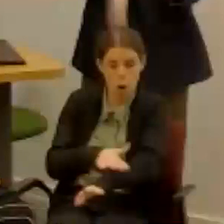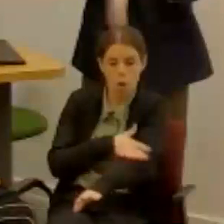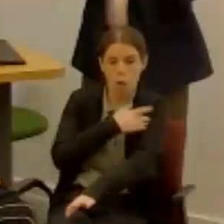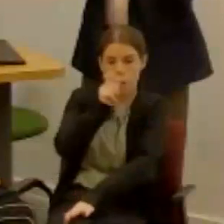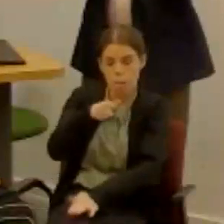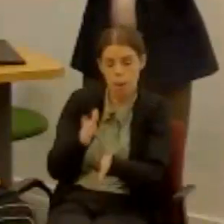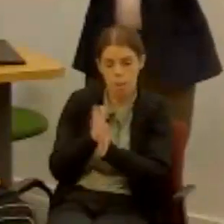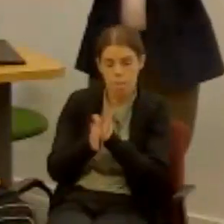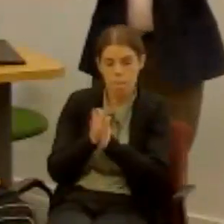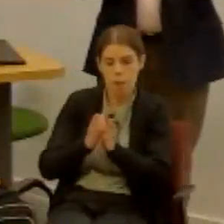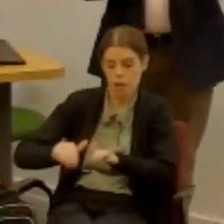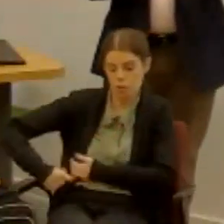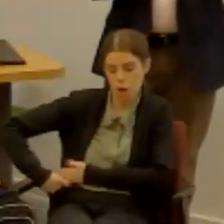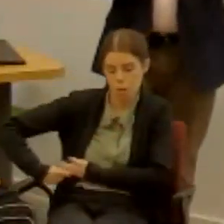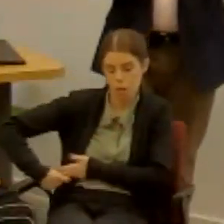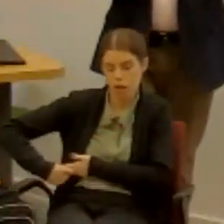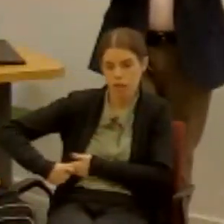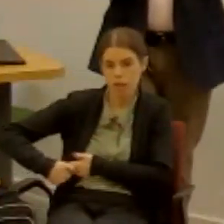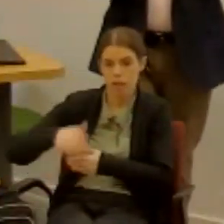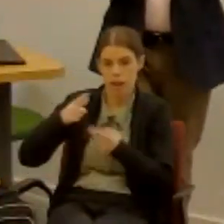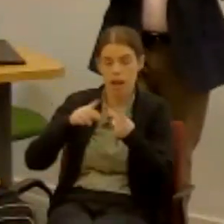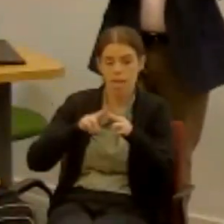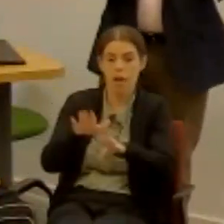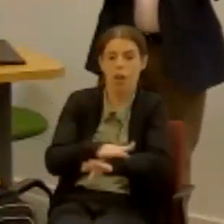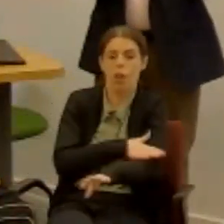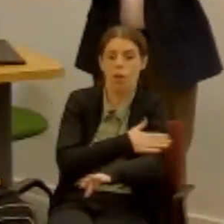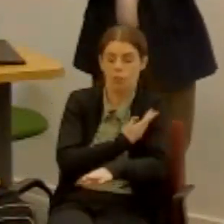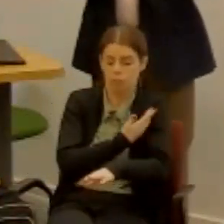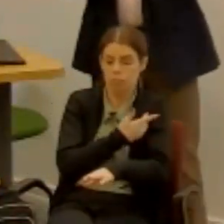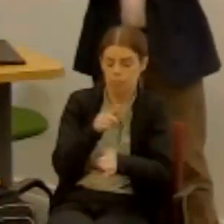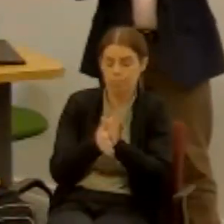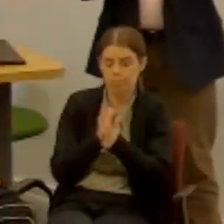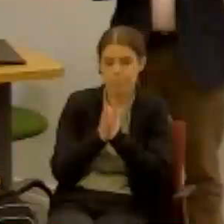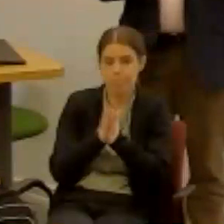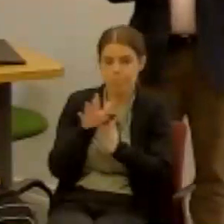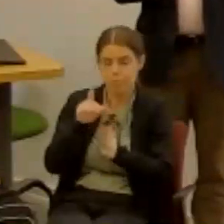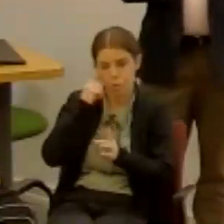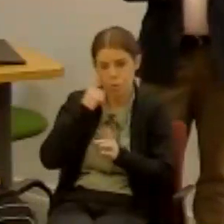So, the more rug that you play, the more likely you are to develop this pathology in this series.